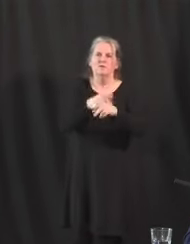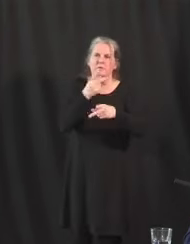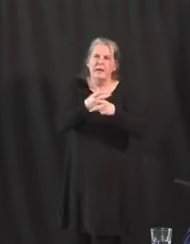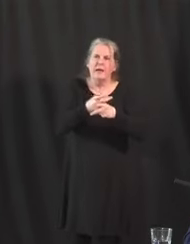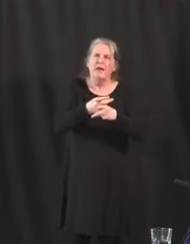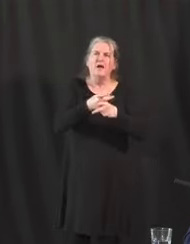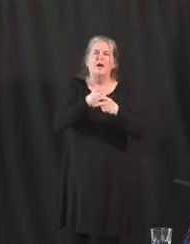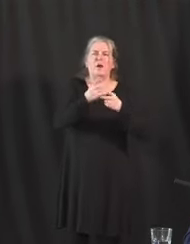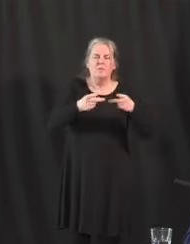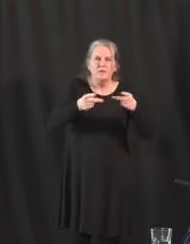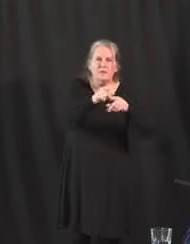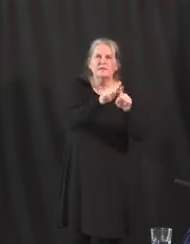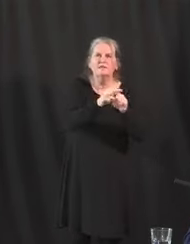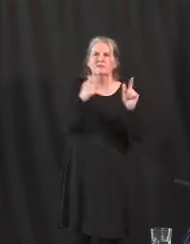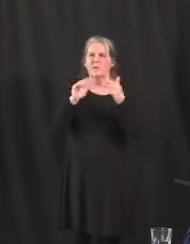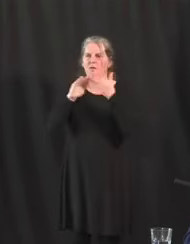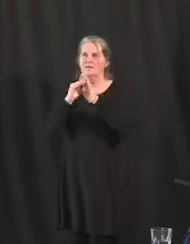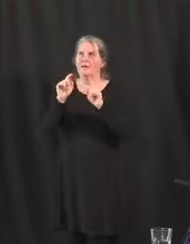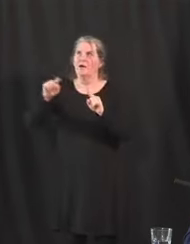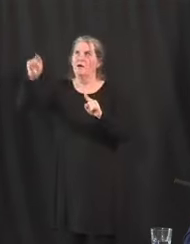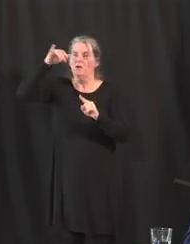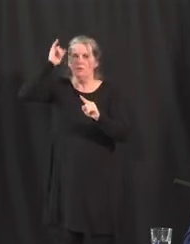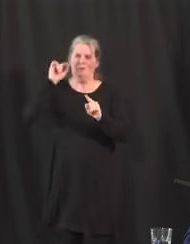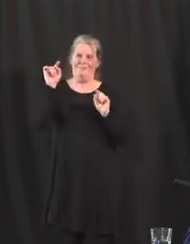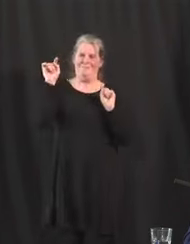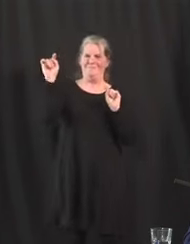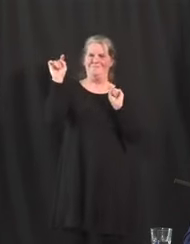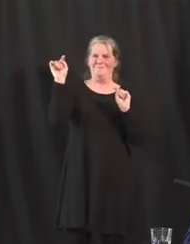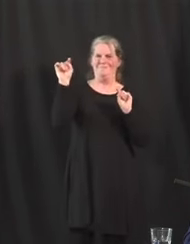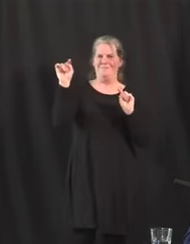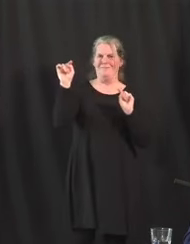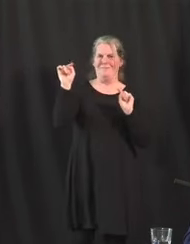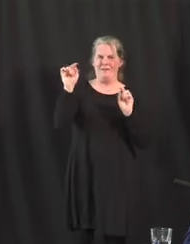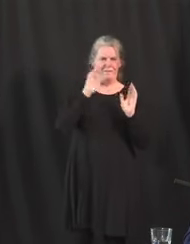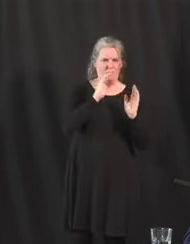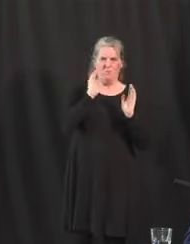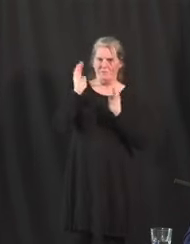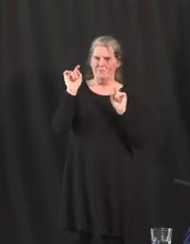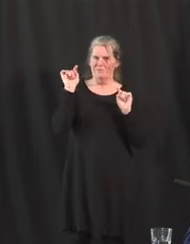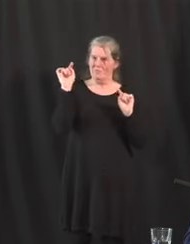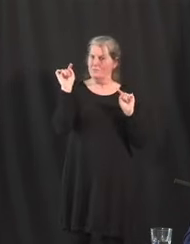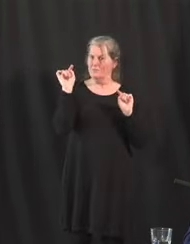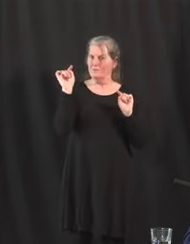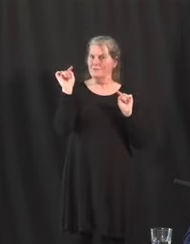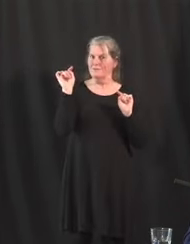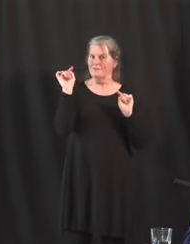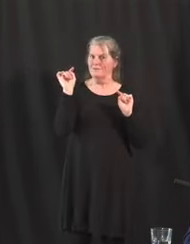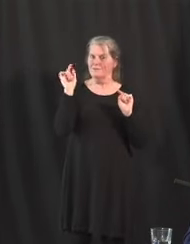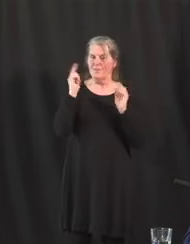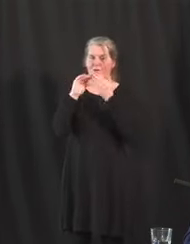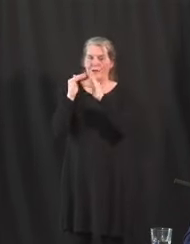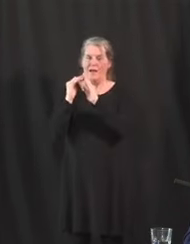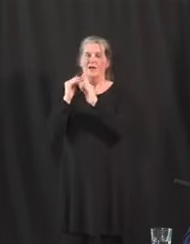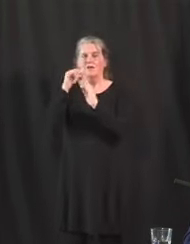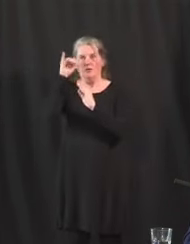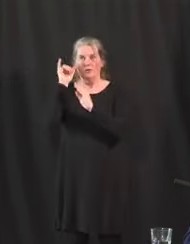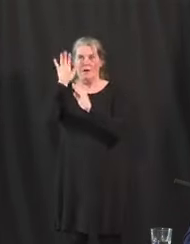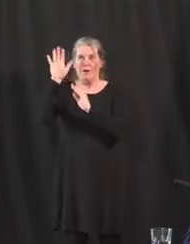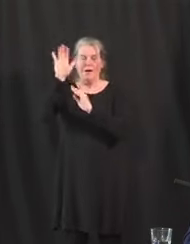VULNERABLE POPULATIONS. SO THOSE ARE THE AREAS THAT WE'RE LOOKING AT RIGHT NOW. AND IN THE DAYS AHEAD, STARTING